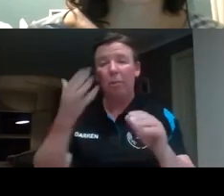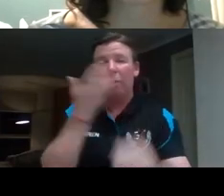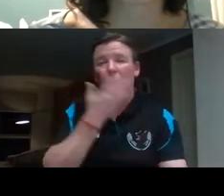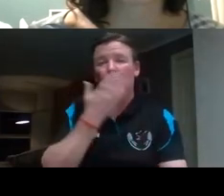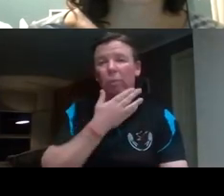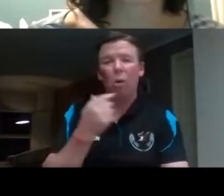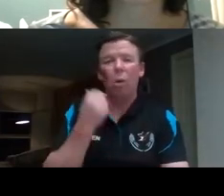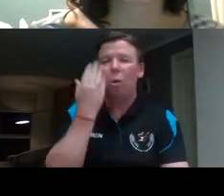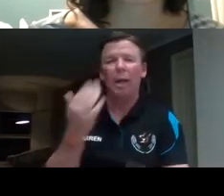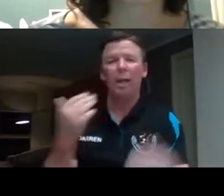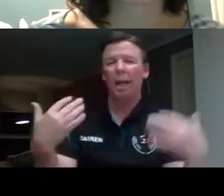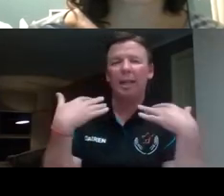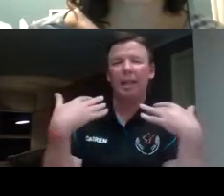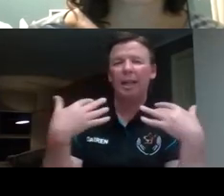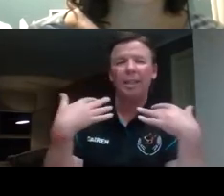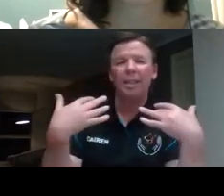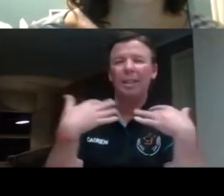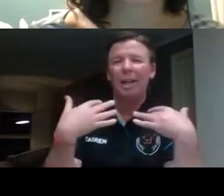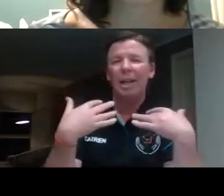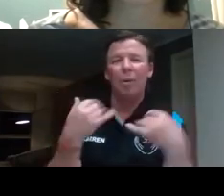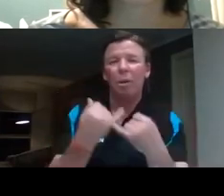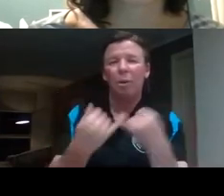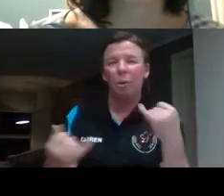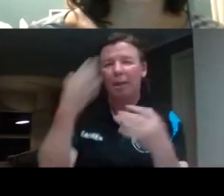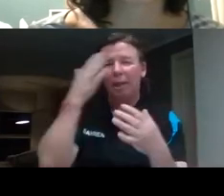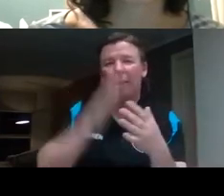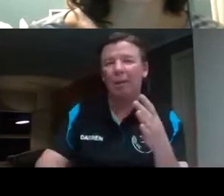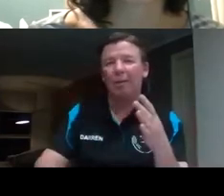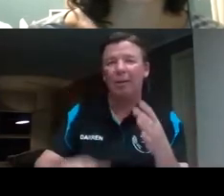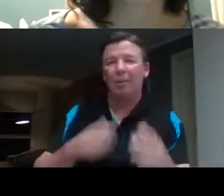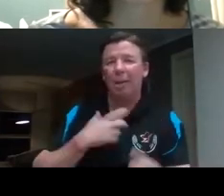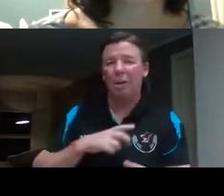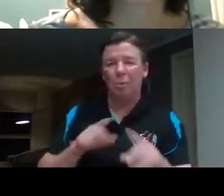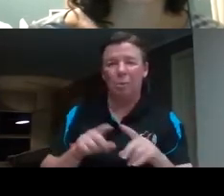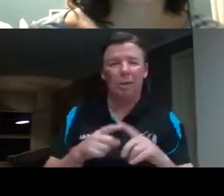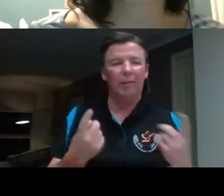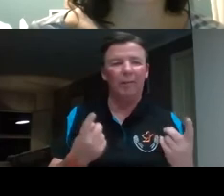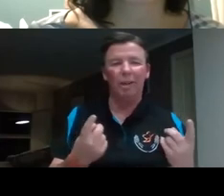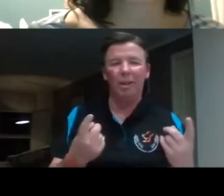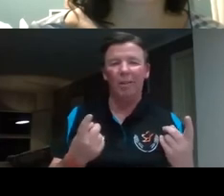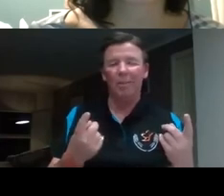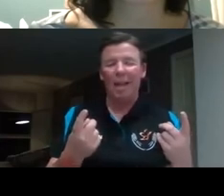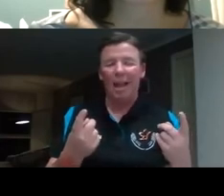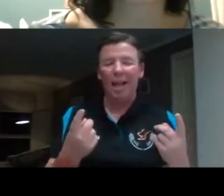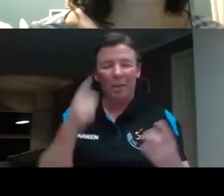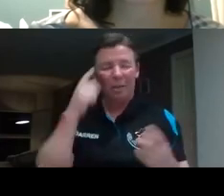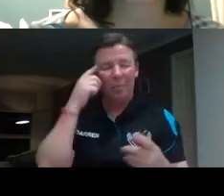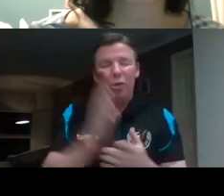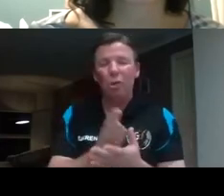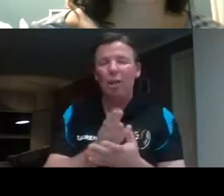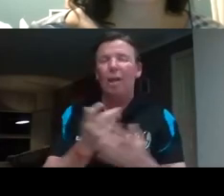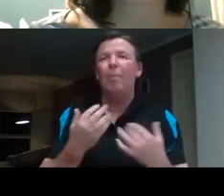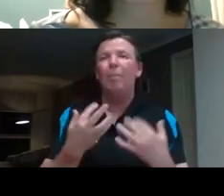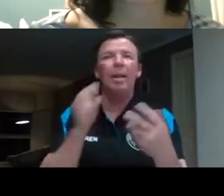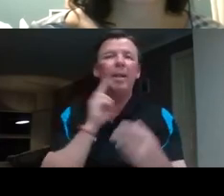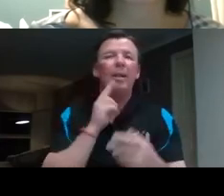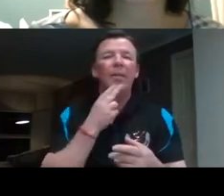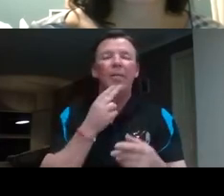it was the worst experience because we were different and I'm sure that many deaf and